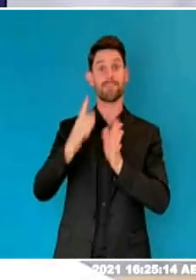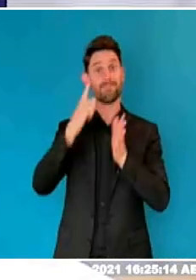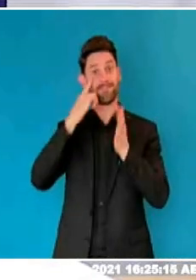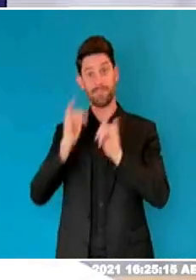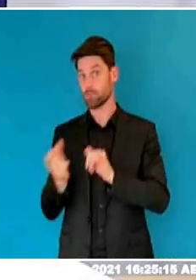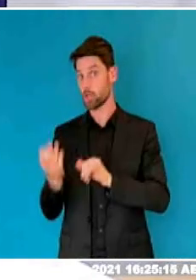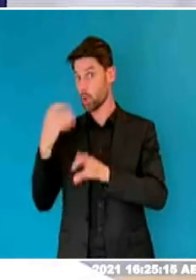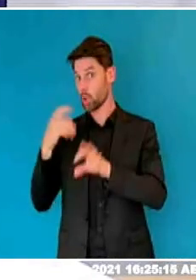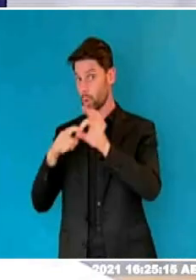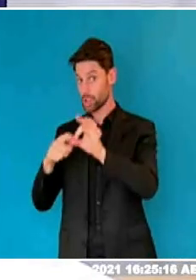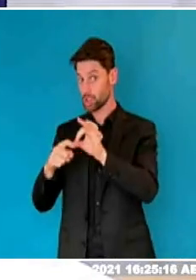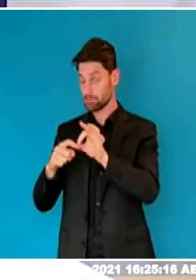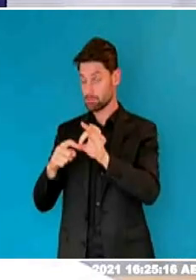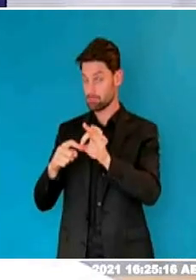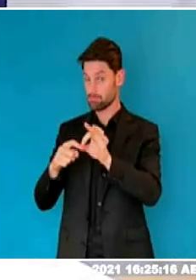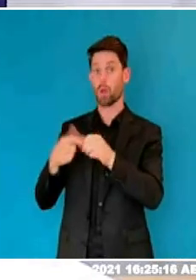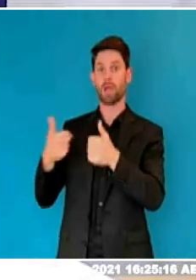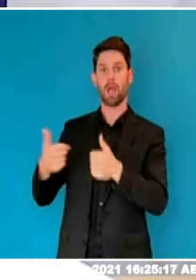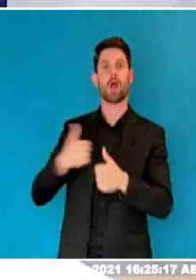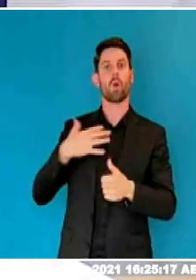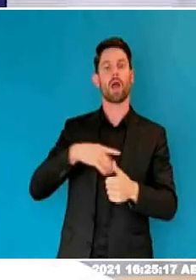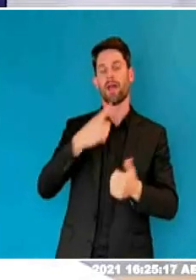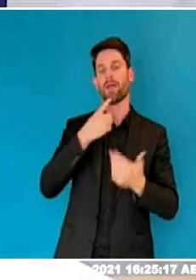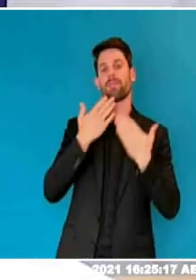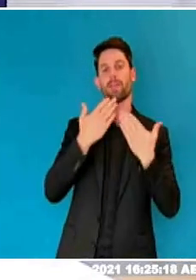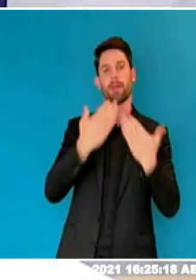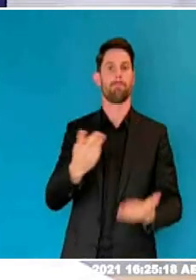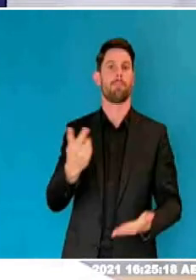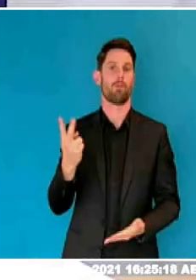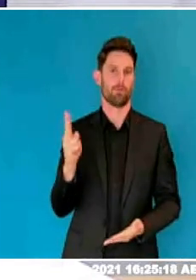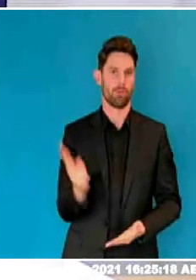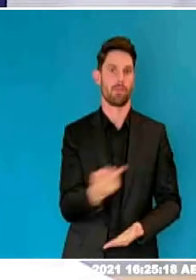On that assumption I thank both Ms Stewart and Ms Davies for coming to the Royal